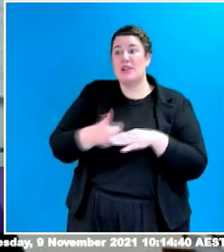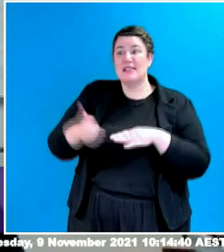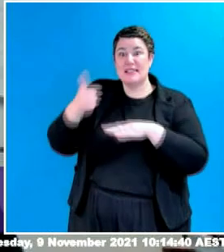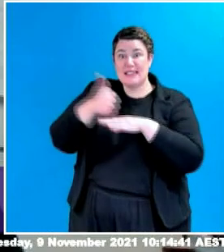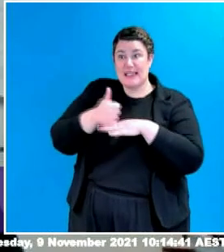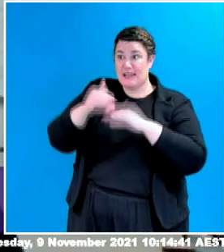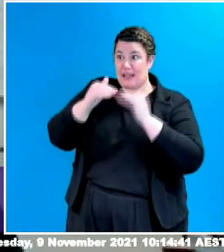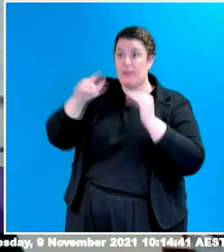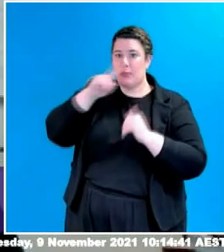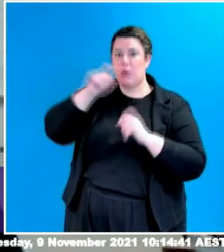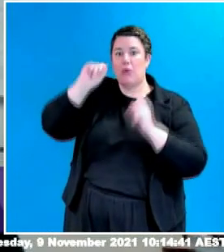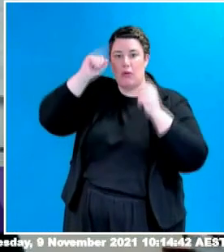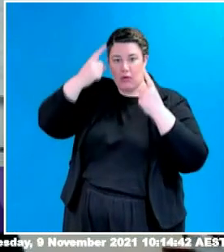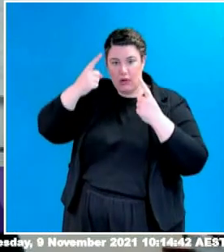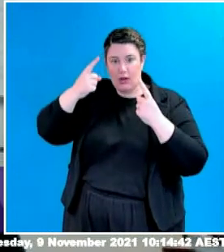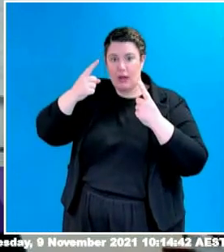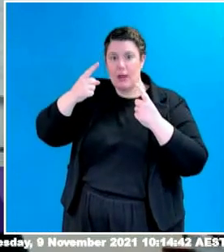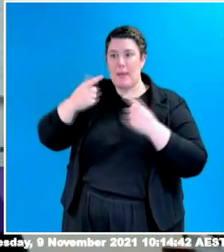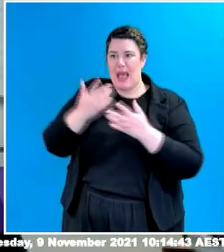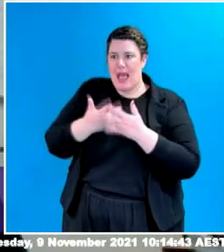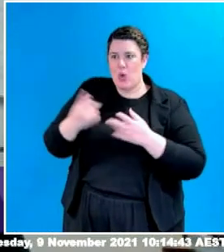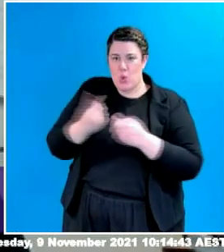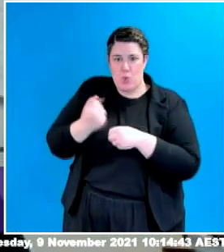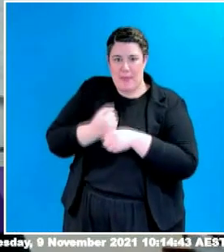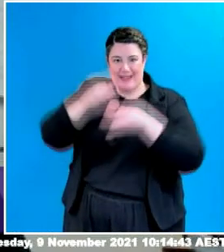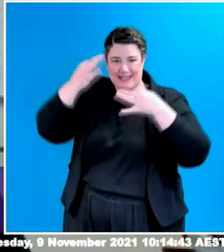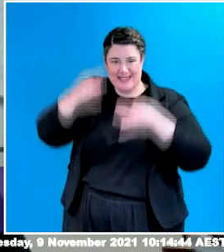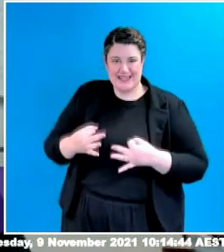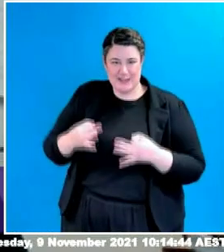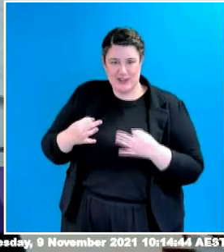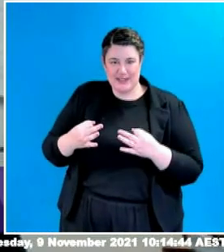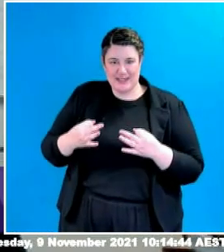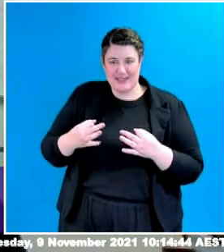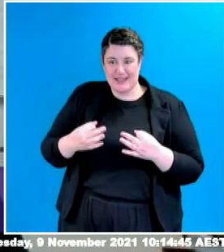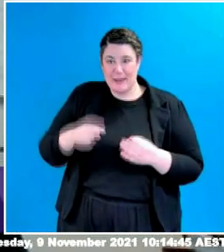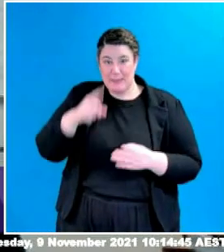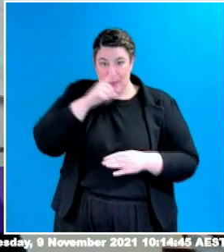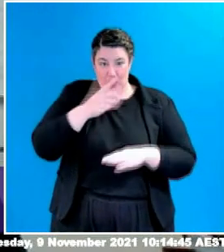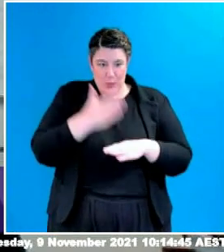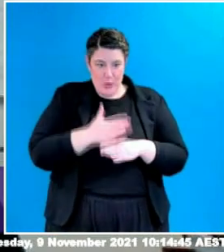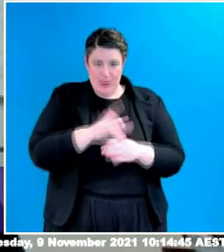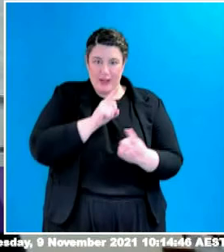decisions in the public service are made by frontline staff on a day-to-day